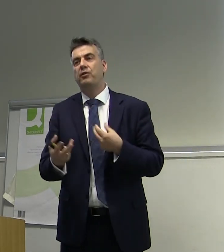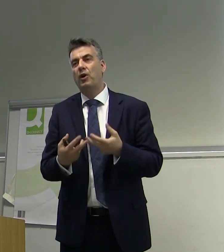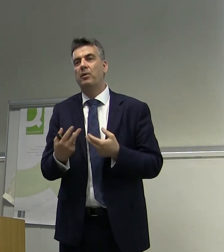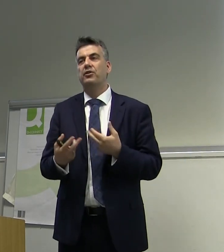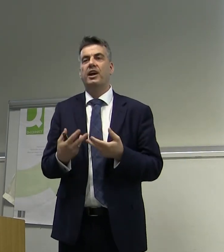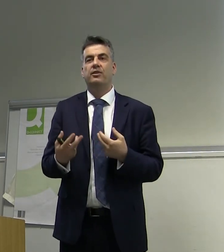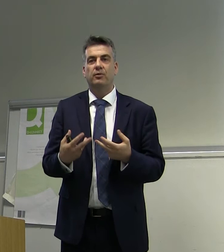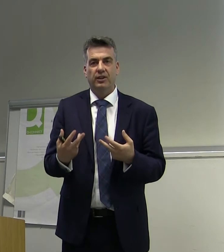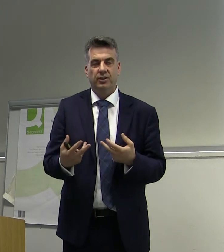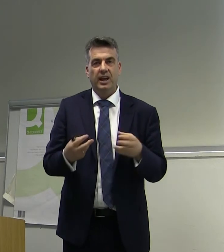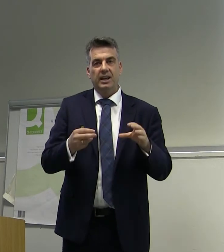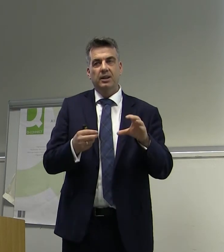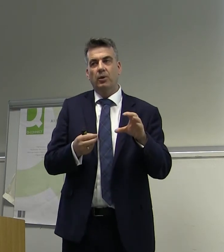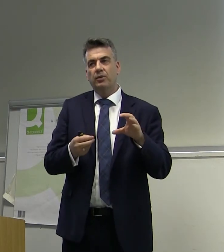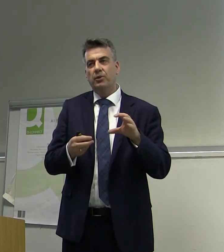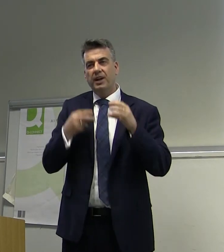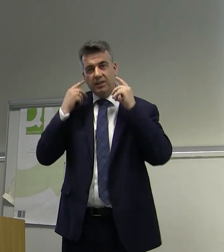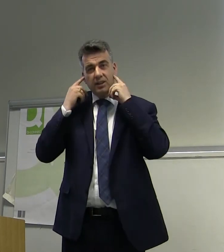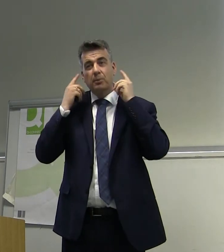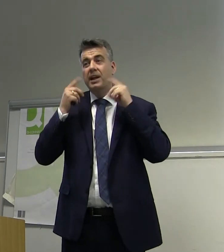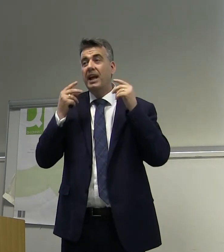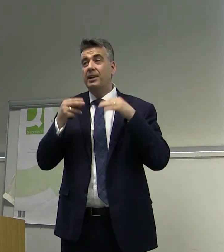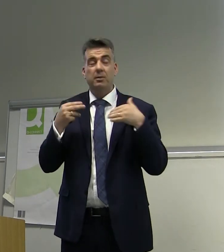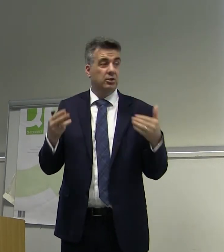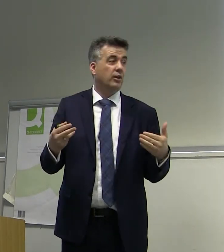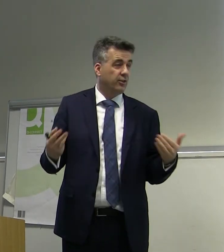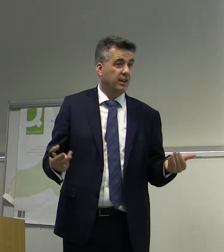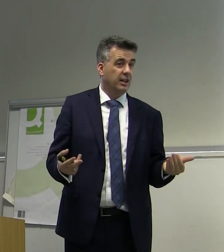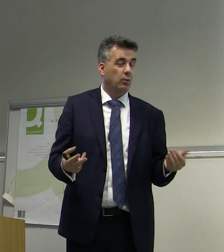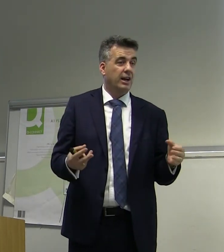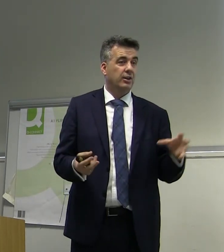for more site visit no so there things might have I'm interested in